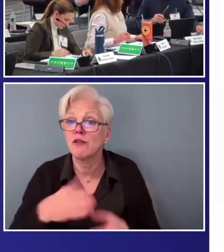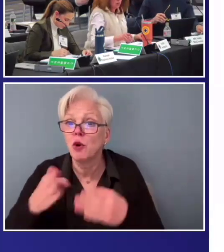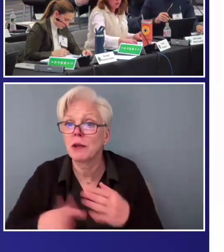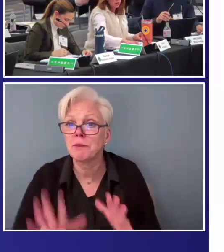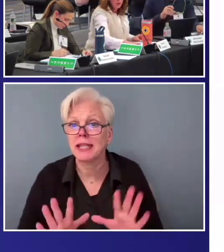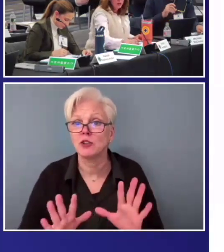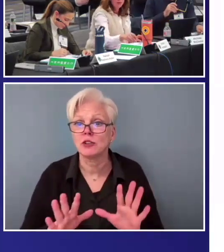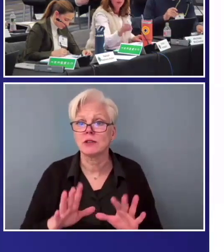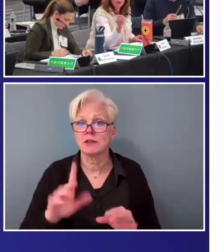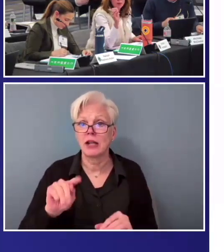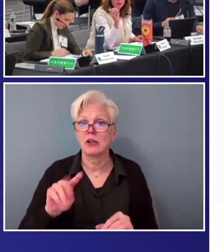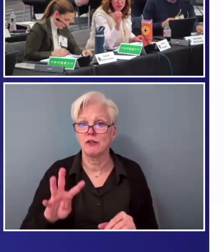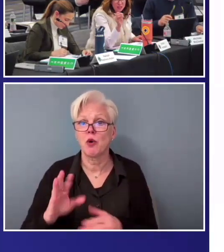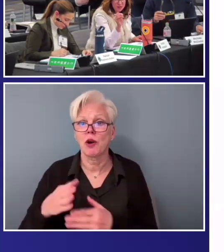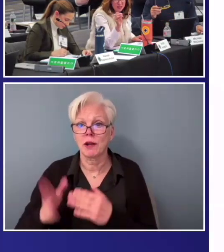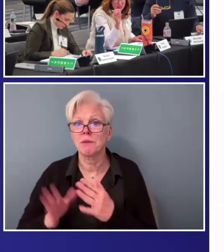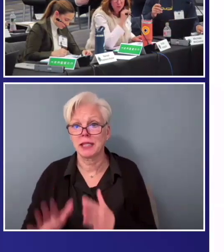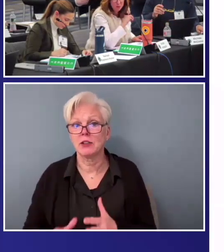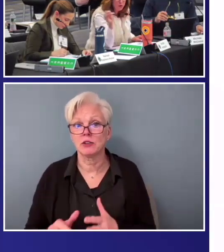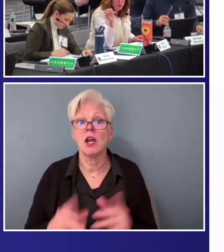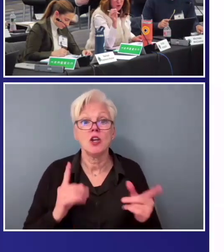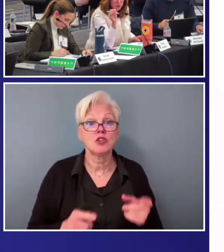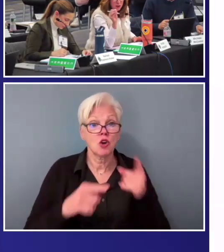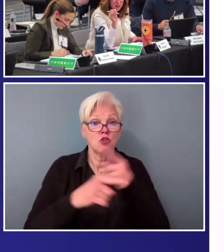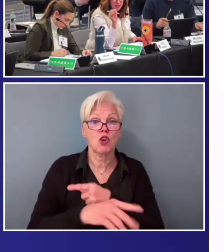yes, correct. So, cross-subsidy with no ROI?